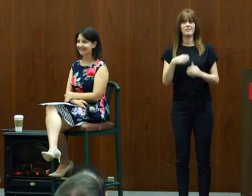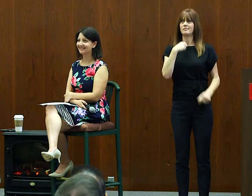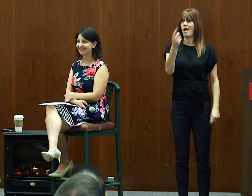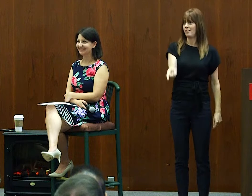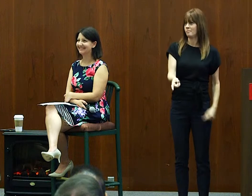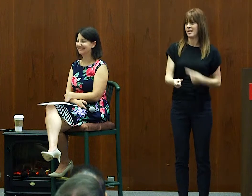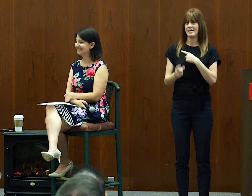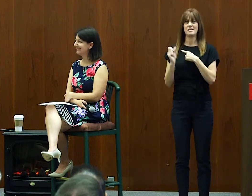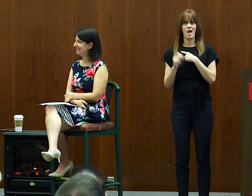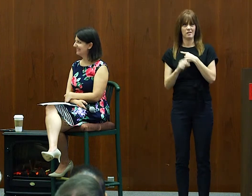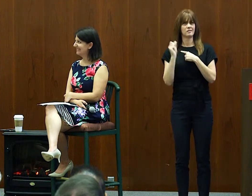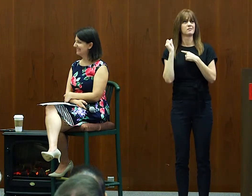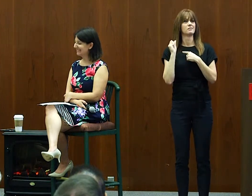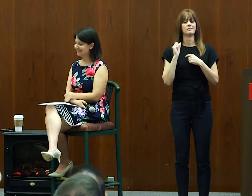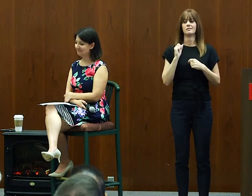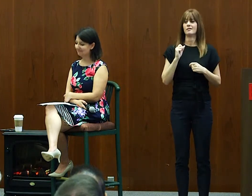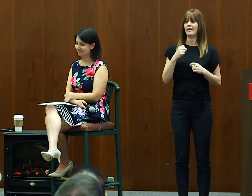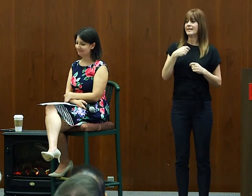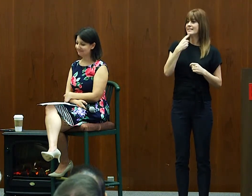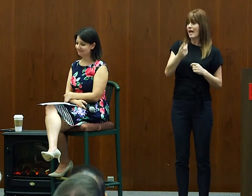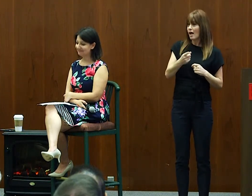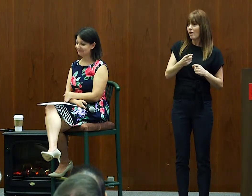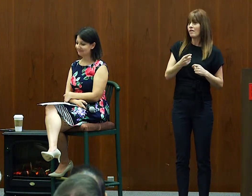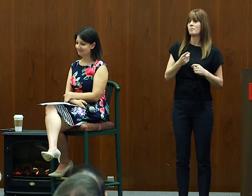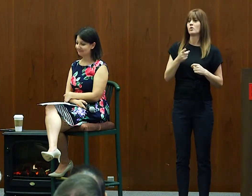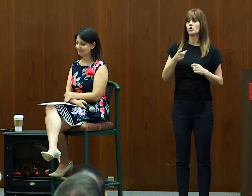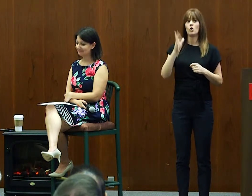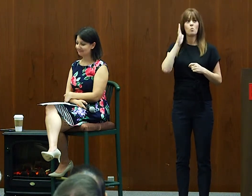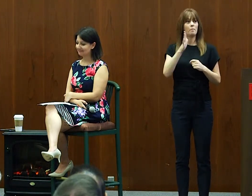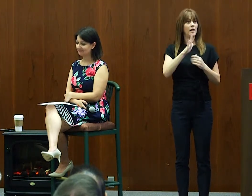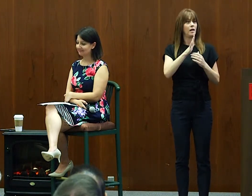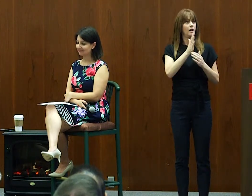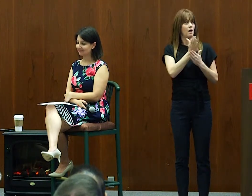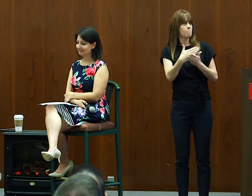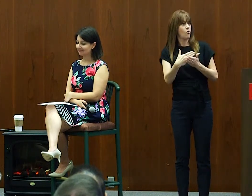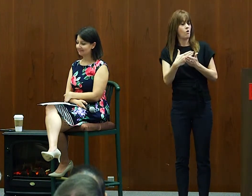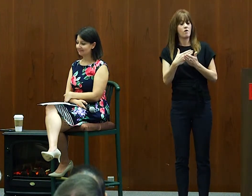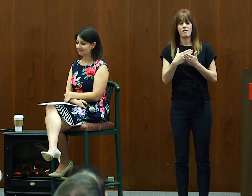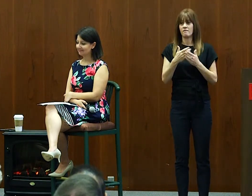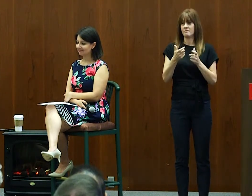Tell them that you are about to be a part of something that is going to